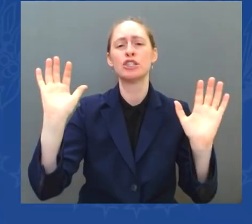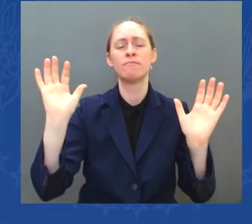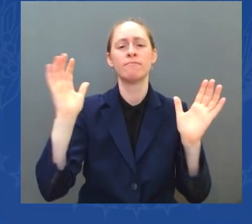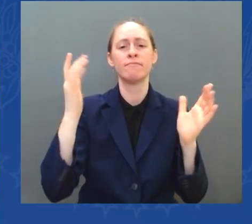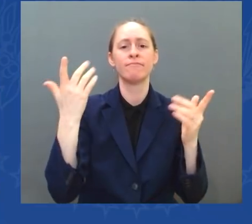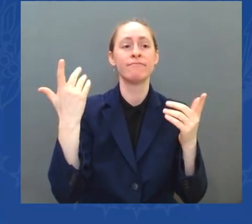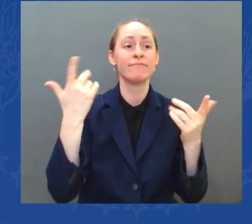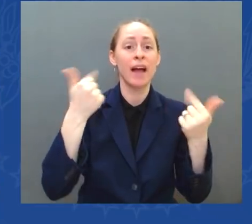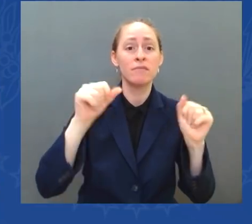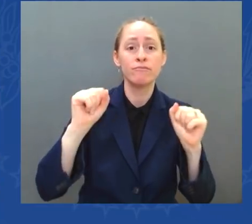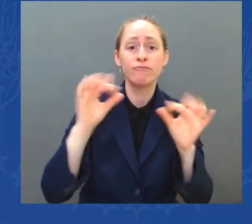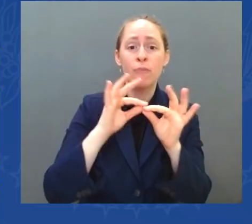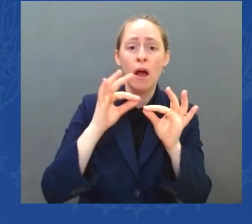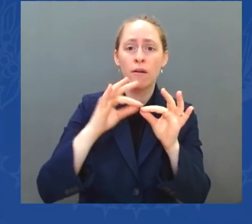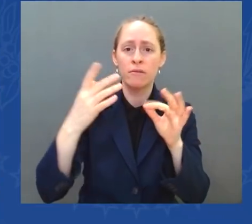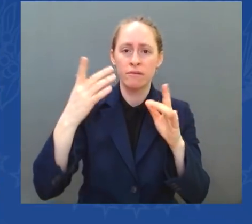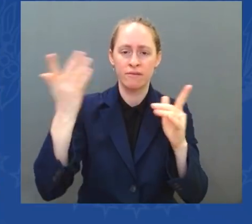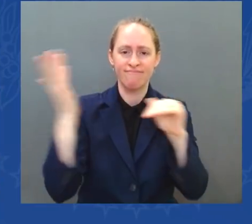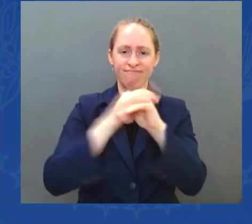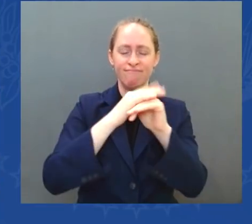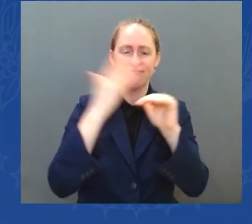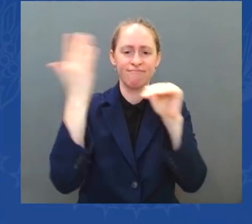we're number three. They're shut down.